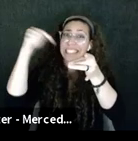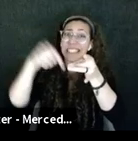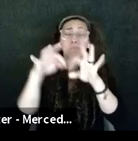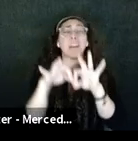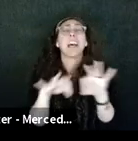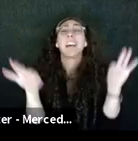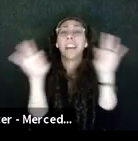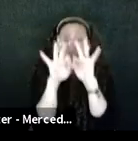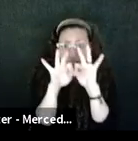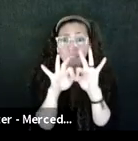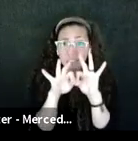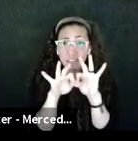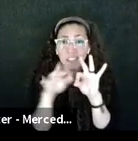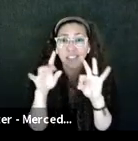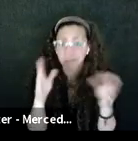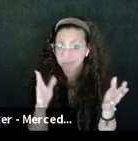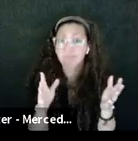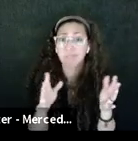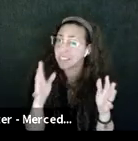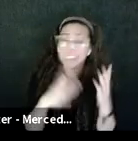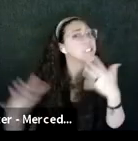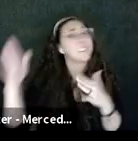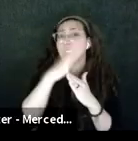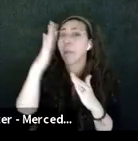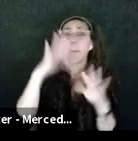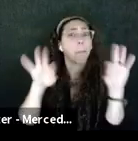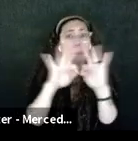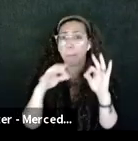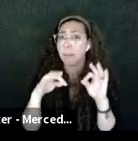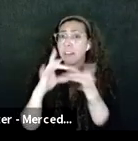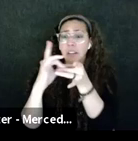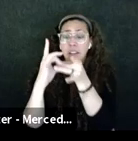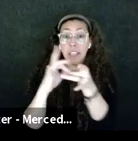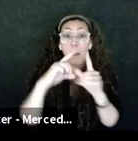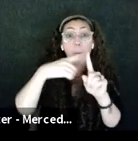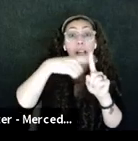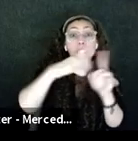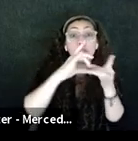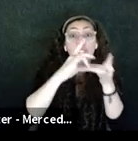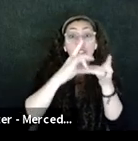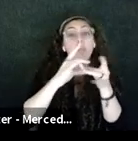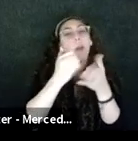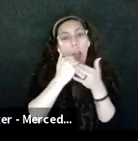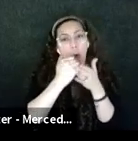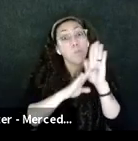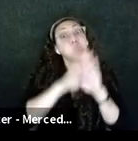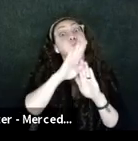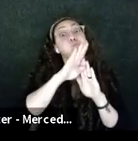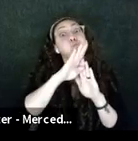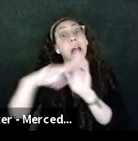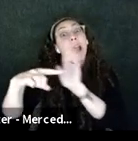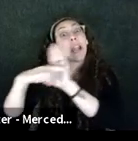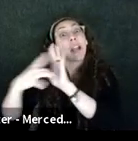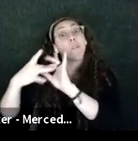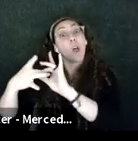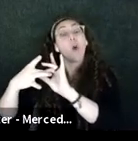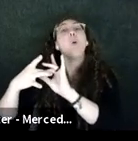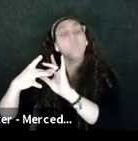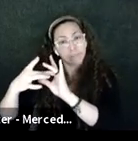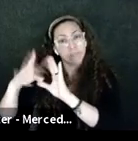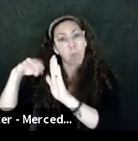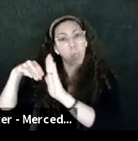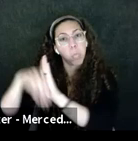Jason Williams: All of this and positive relationships. Help us go in a positive direction and negative or neglectful relationships. Help us go in a negative